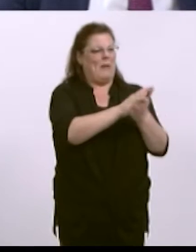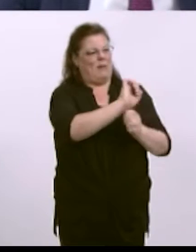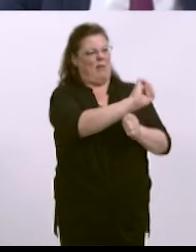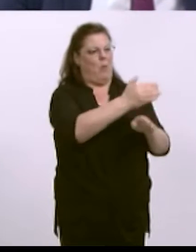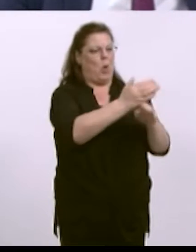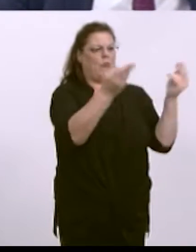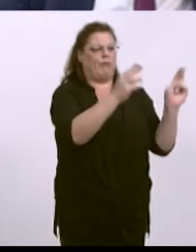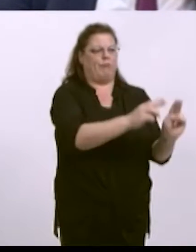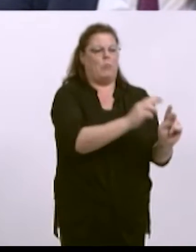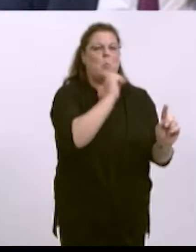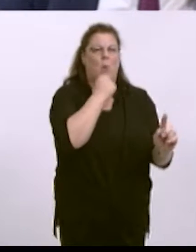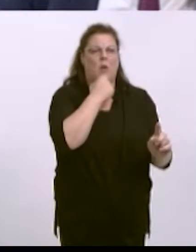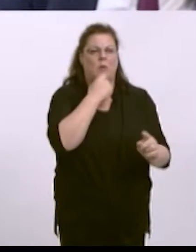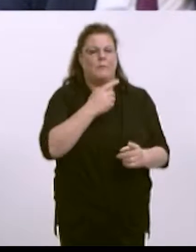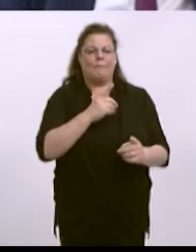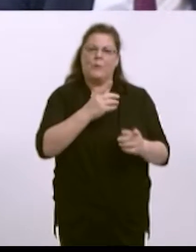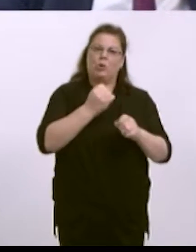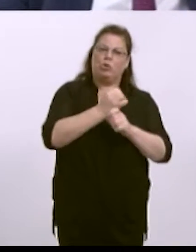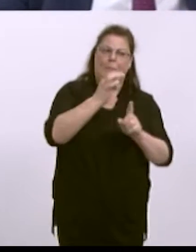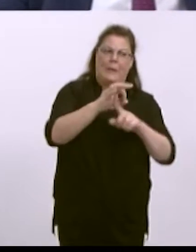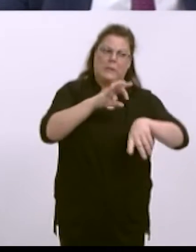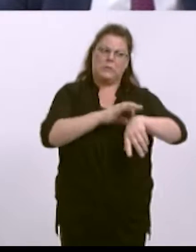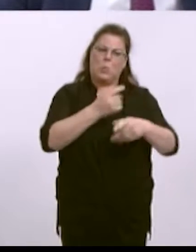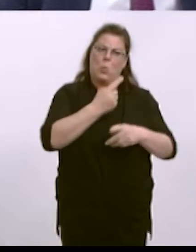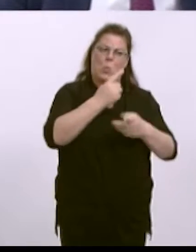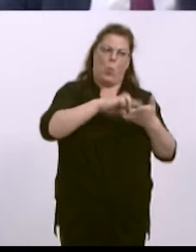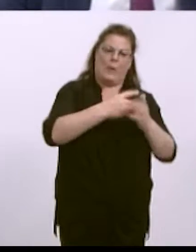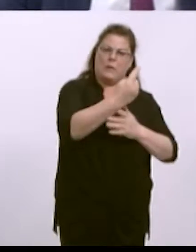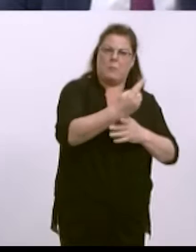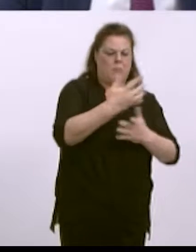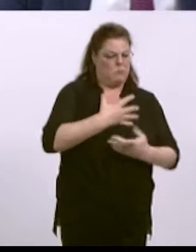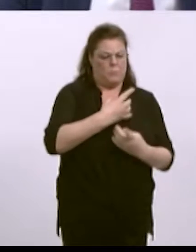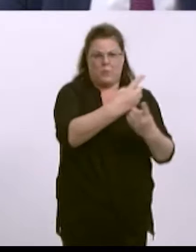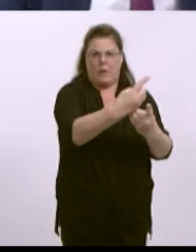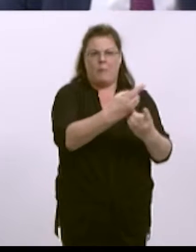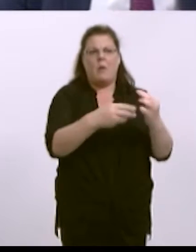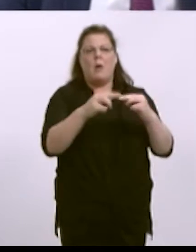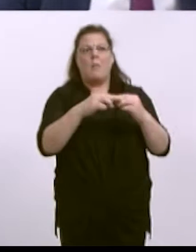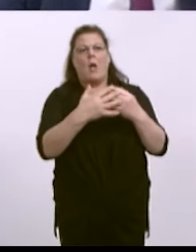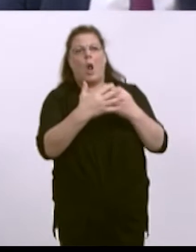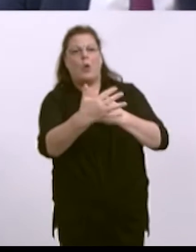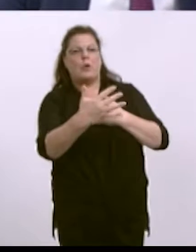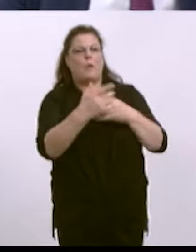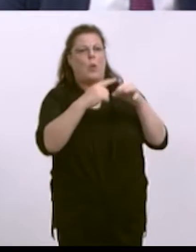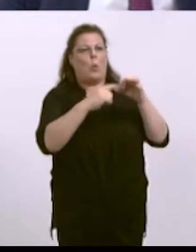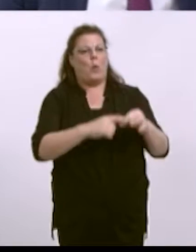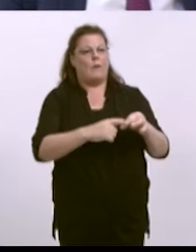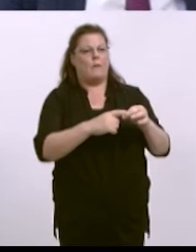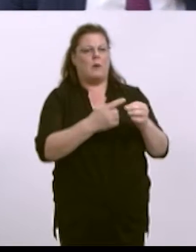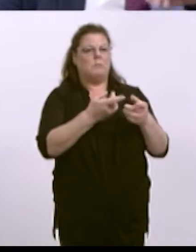a matter for GPs as to the way they organise themselves. It is true, however, that more and more newly qualified GPs are not attracted by the independent contractor model. They